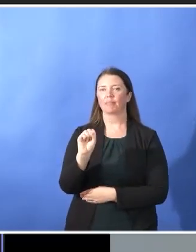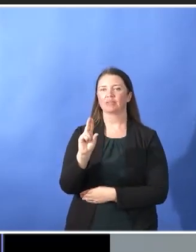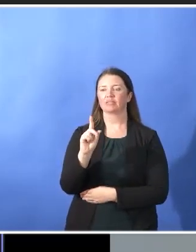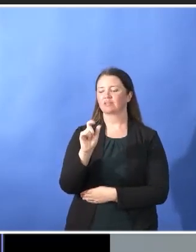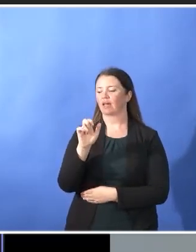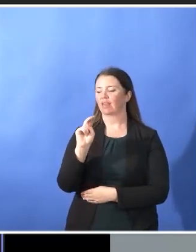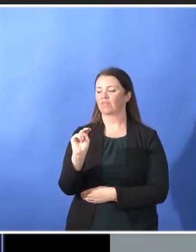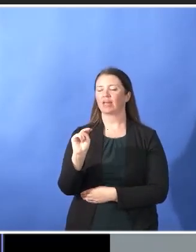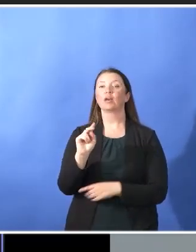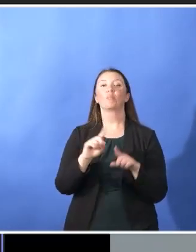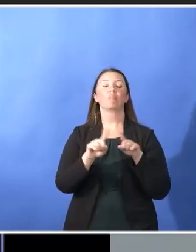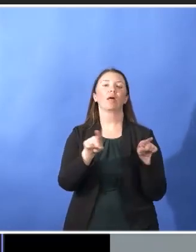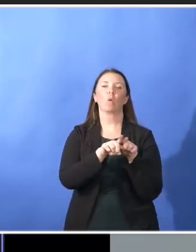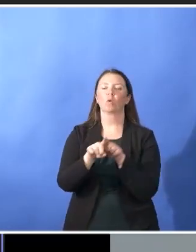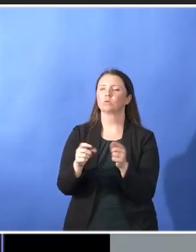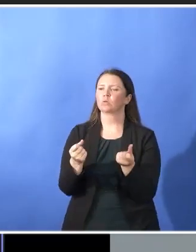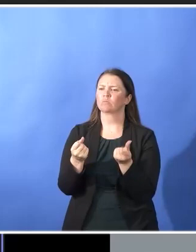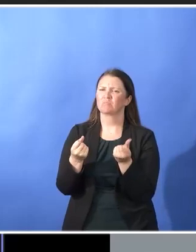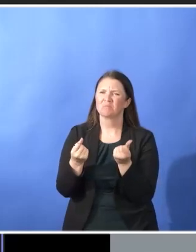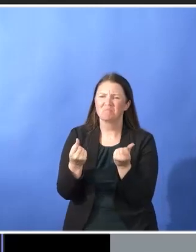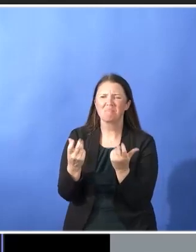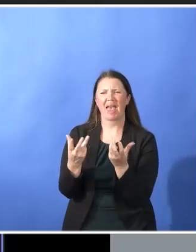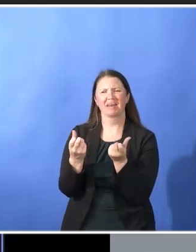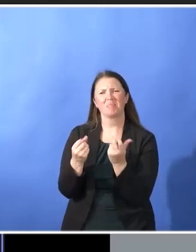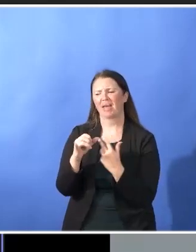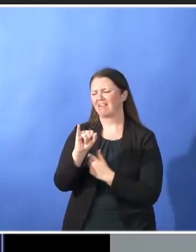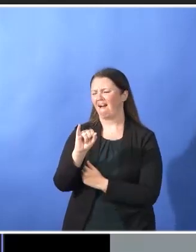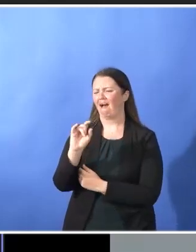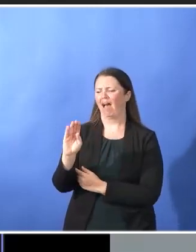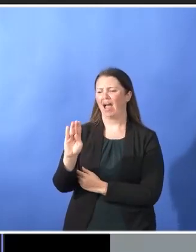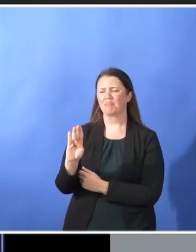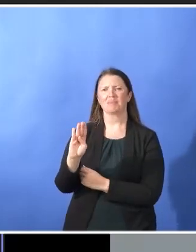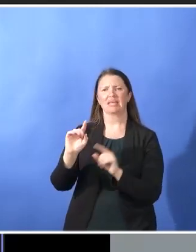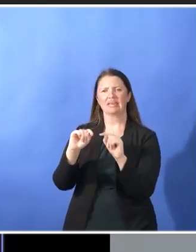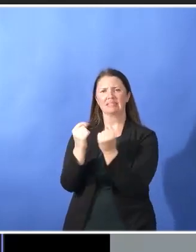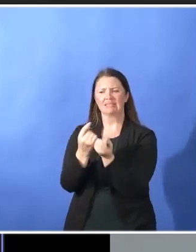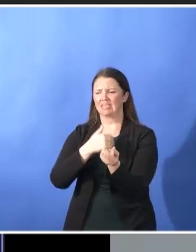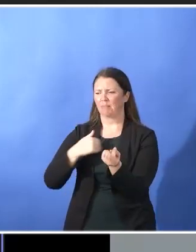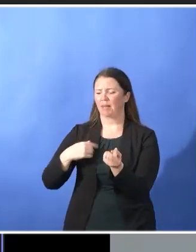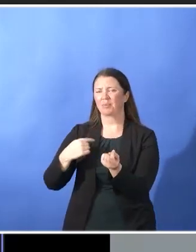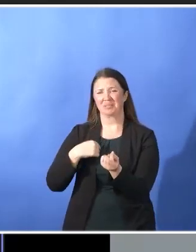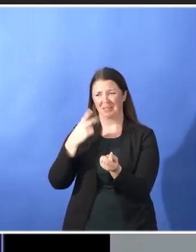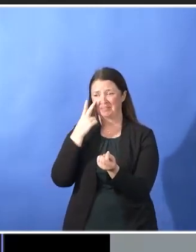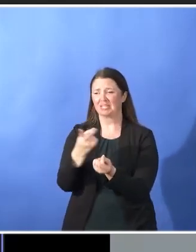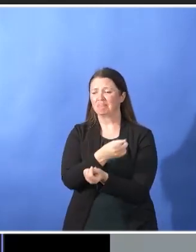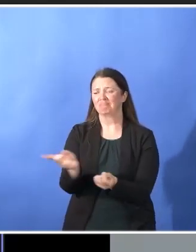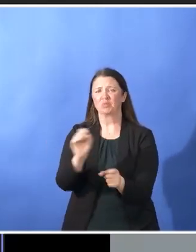SEEN HARD AT WORK HERE. THANK YOU FOR THAT INDULGENCE.